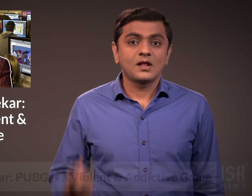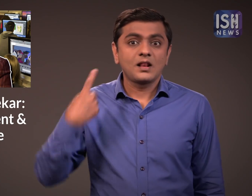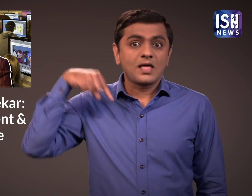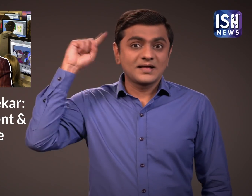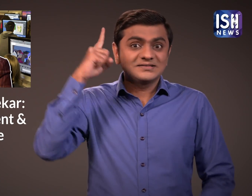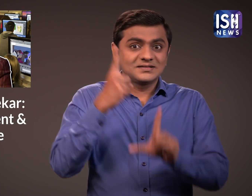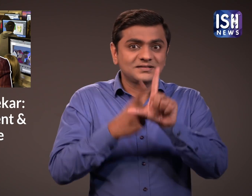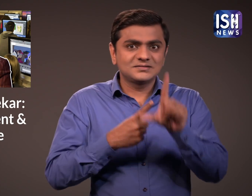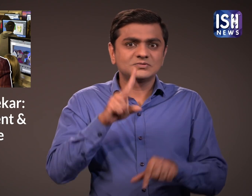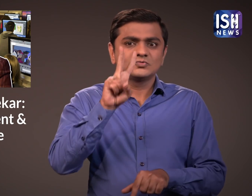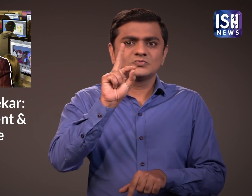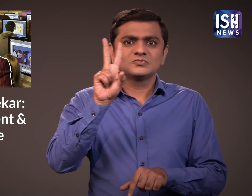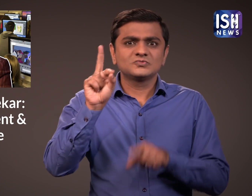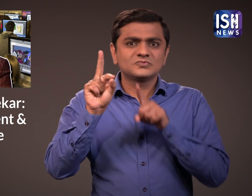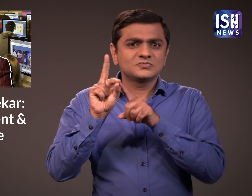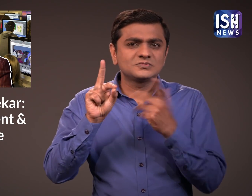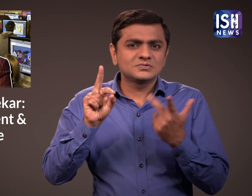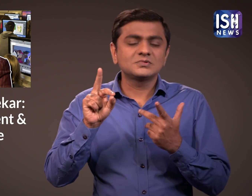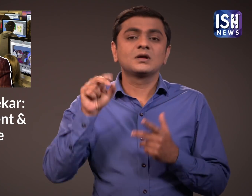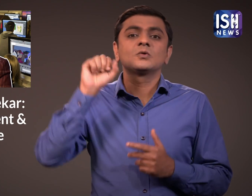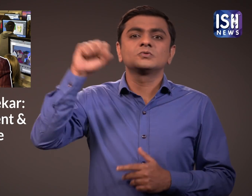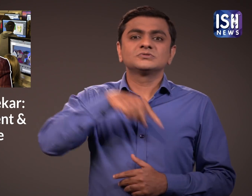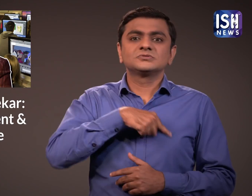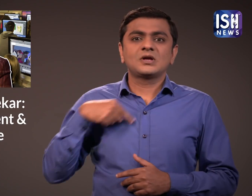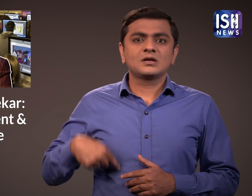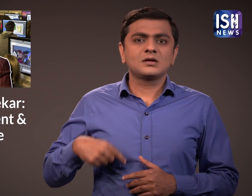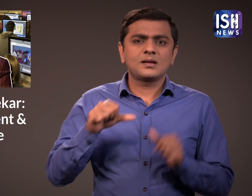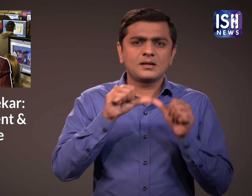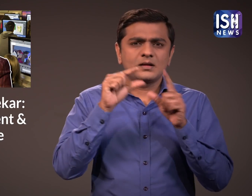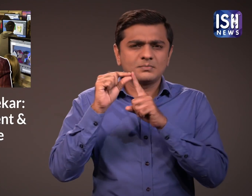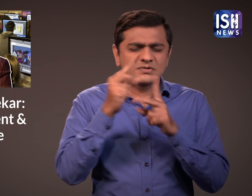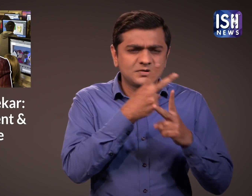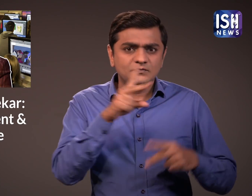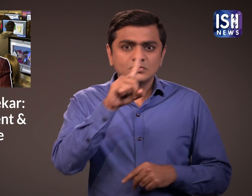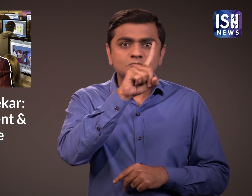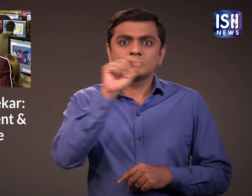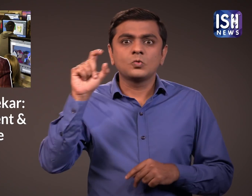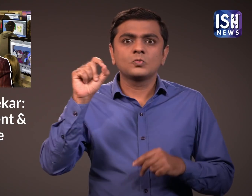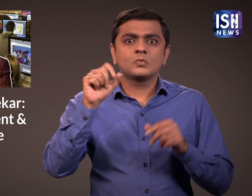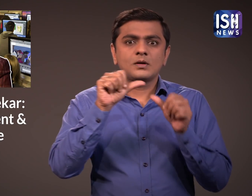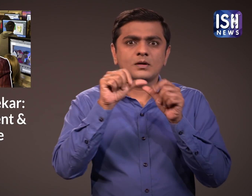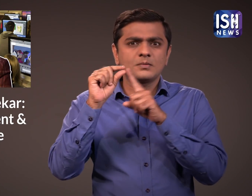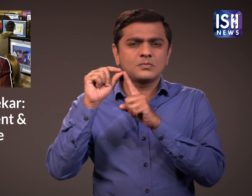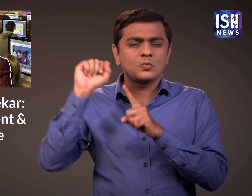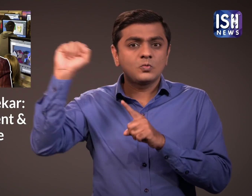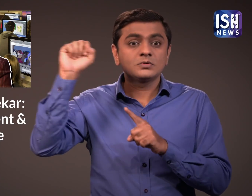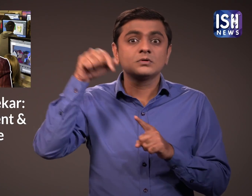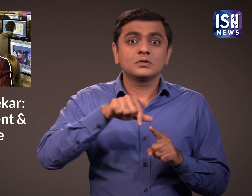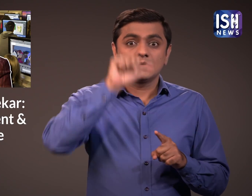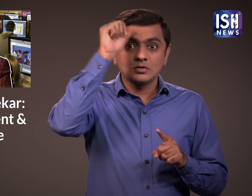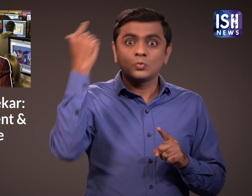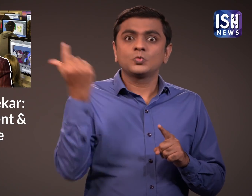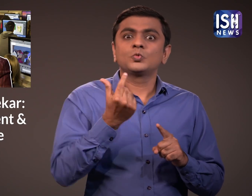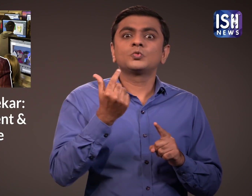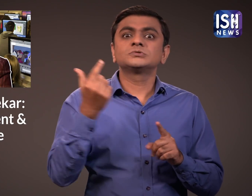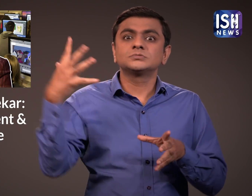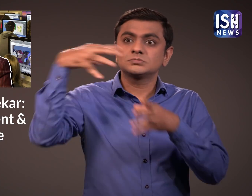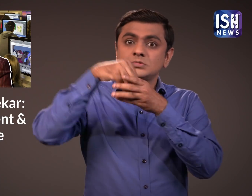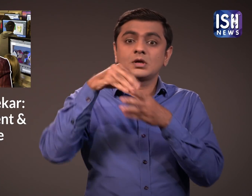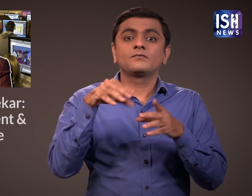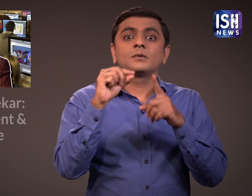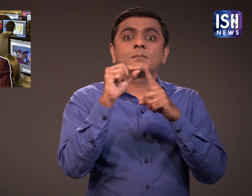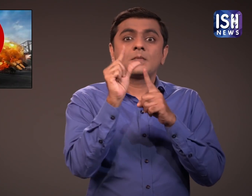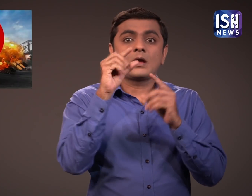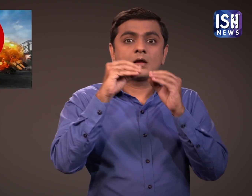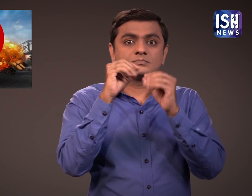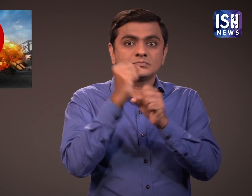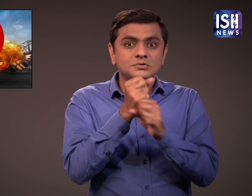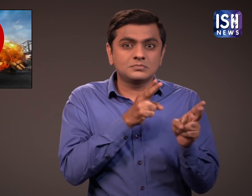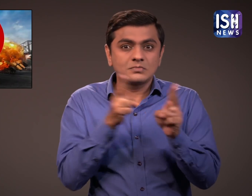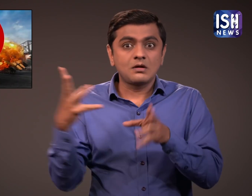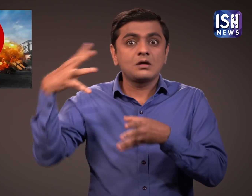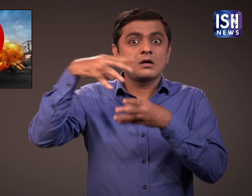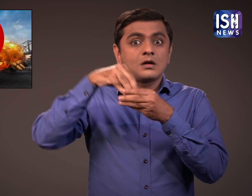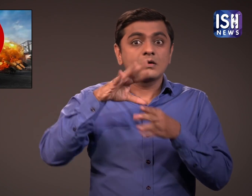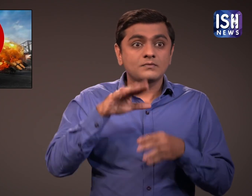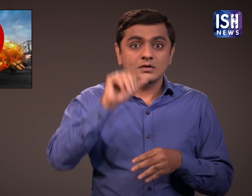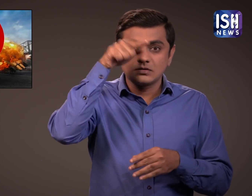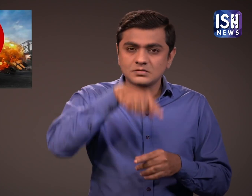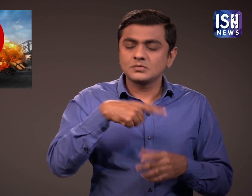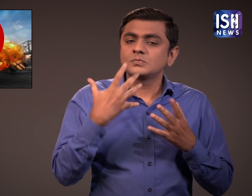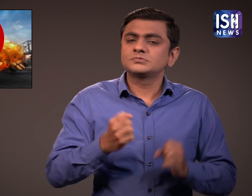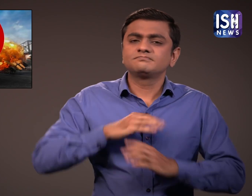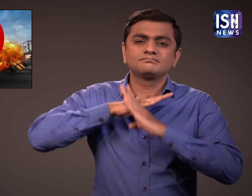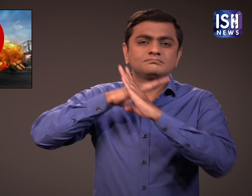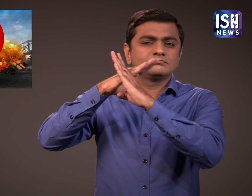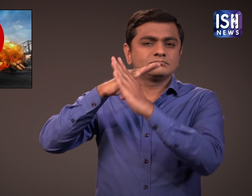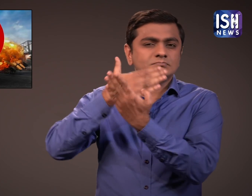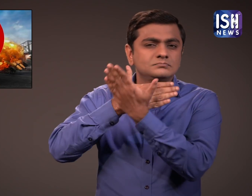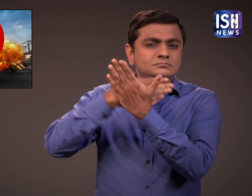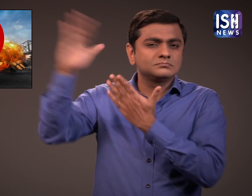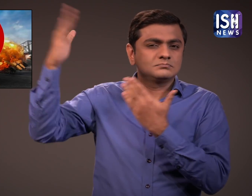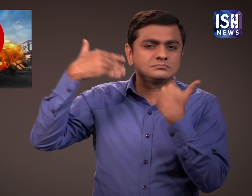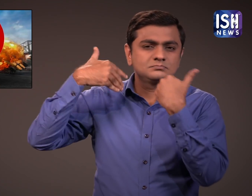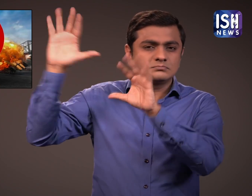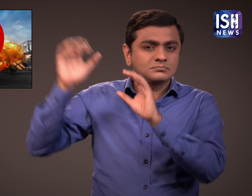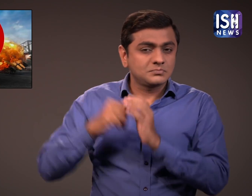PUBG was among over 100 Chinese-origin mobile applications banned by the Indian government in 2020.